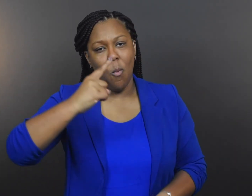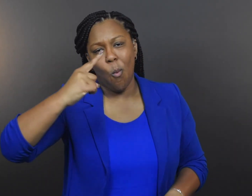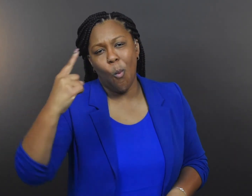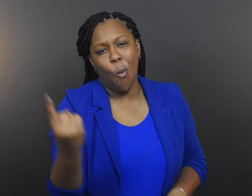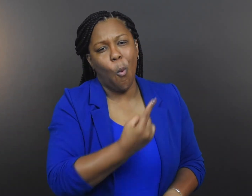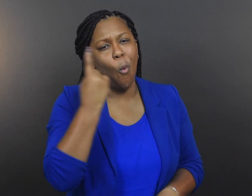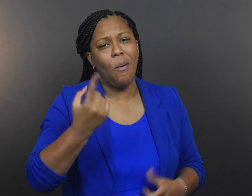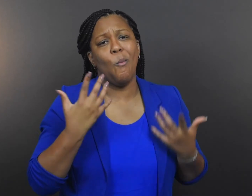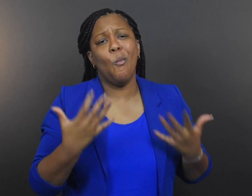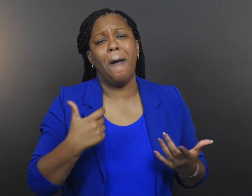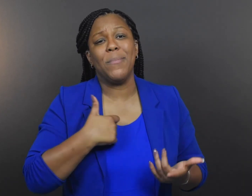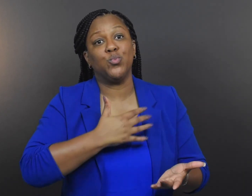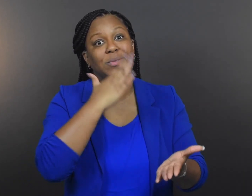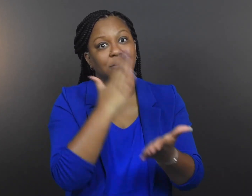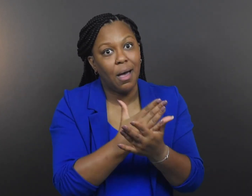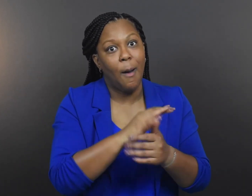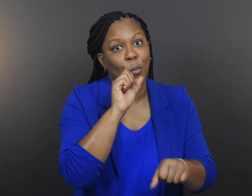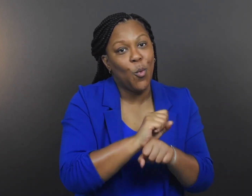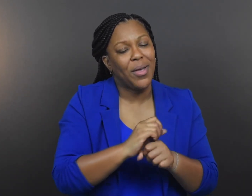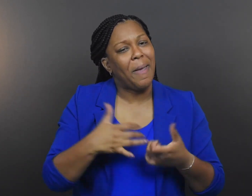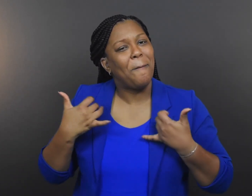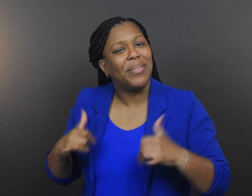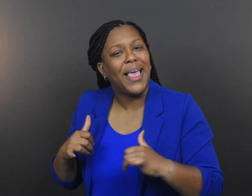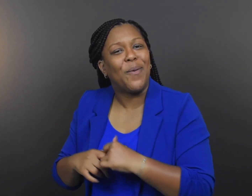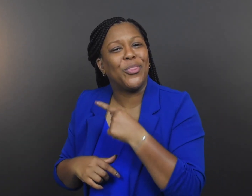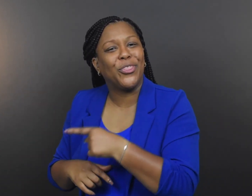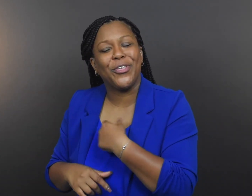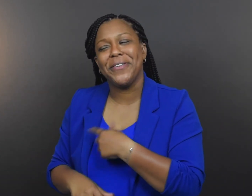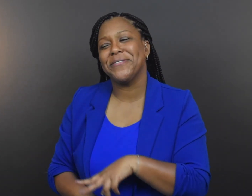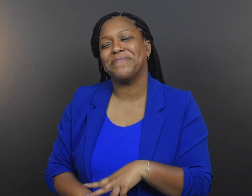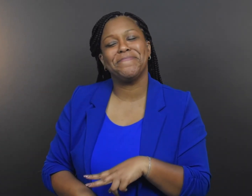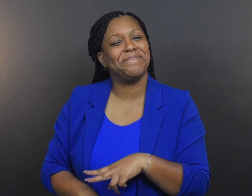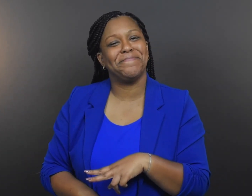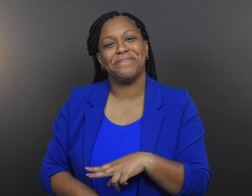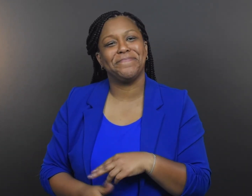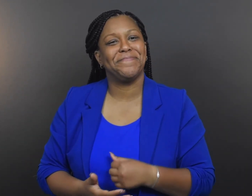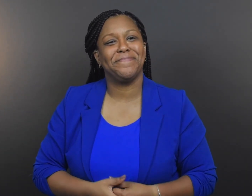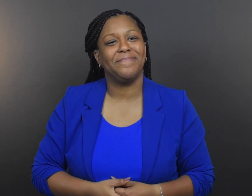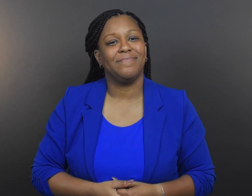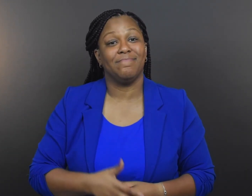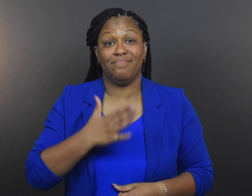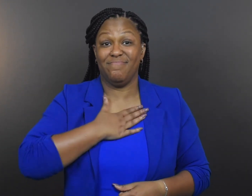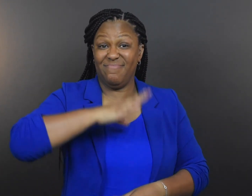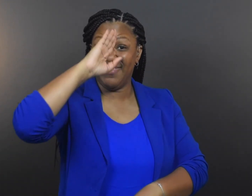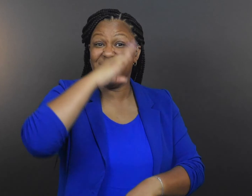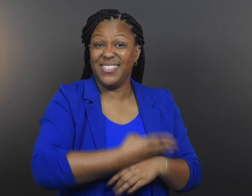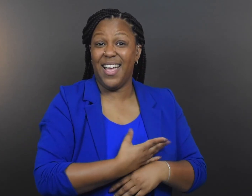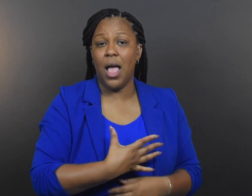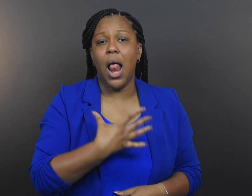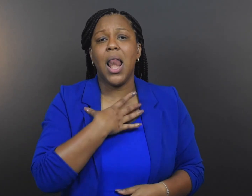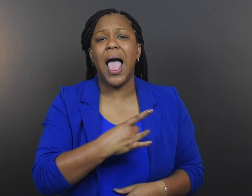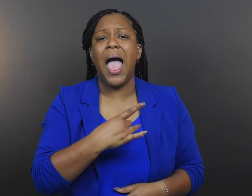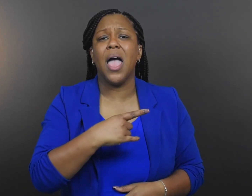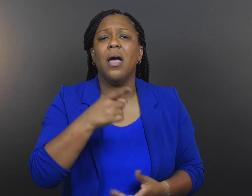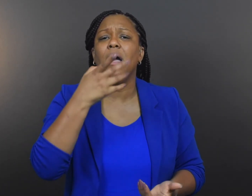“My daughter always wants me to stop working and play with her,” Joy says. “My son likes